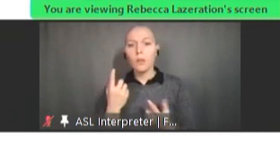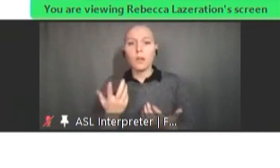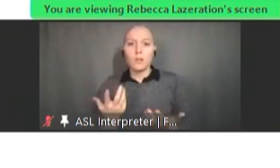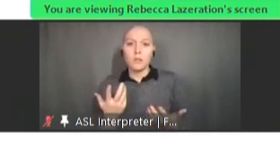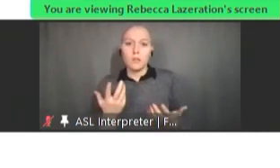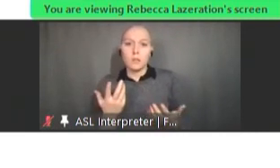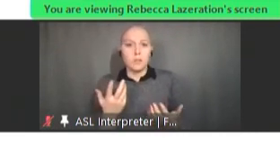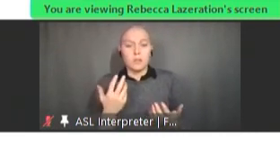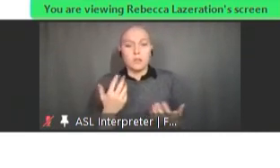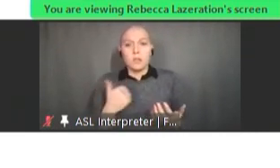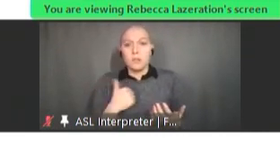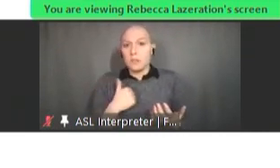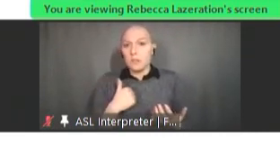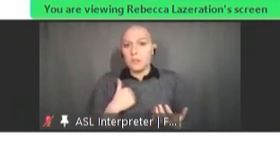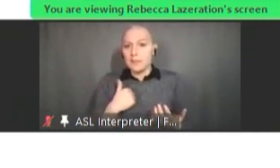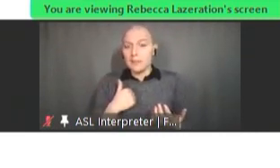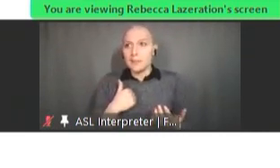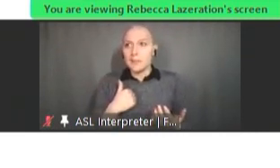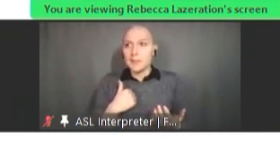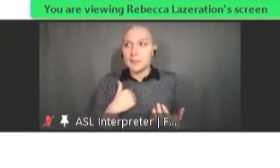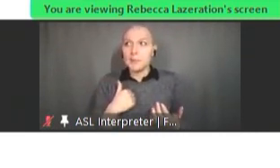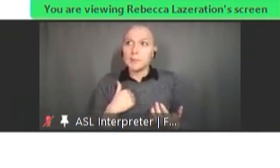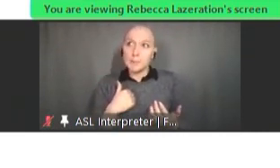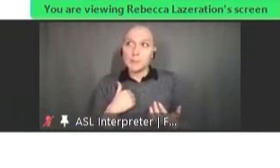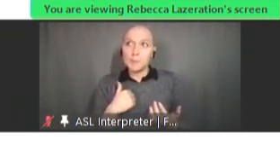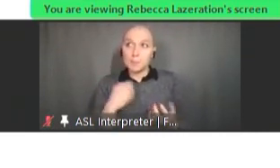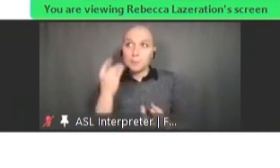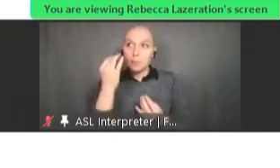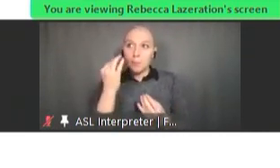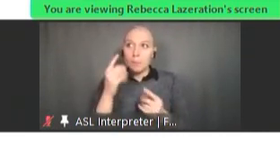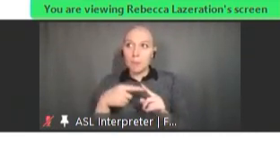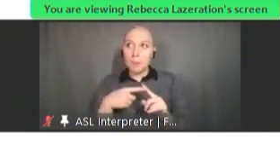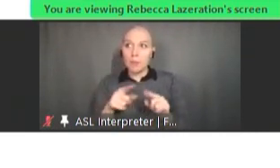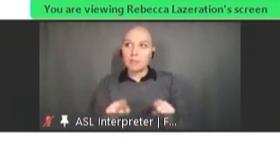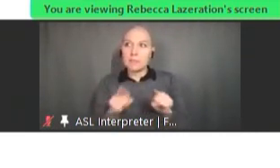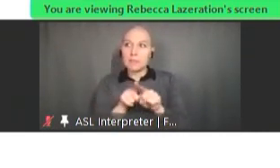the same sort of bridging and correlate metrics we used year to year for seasonal